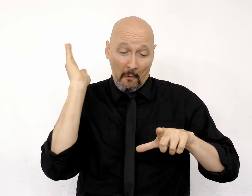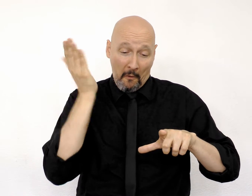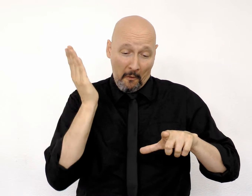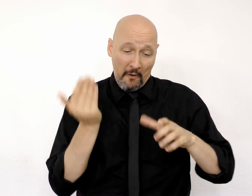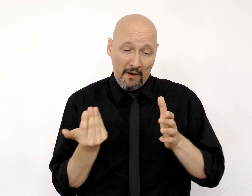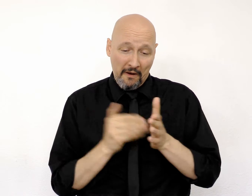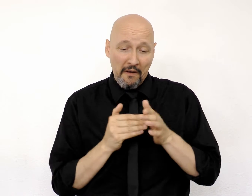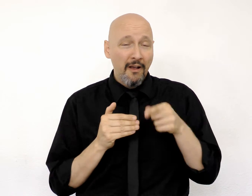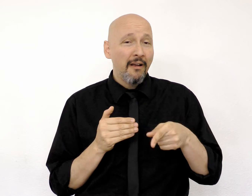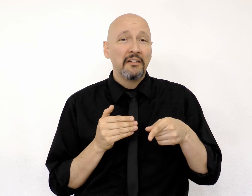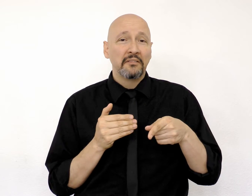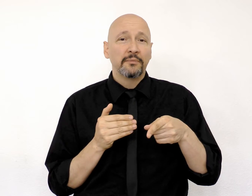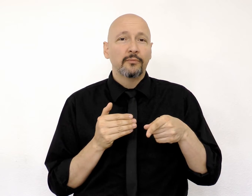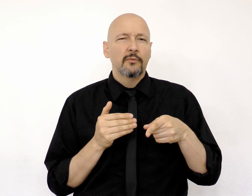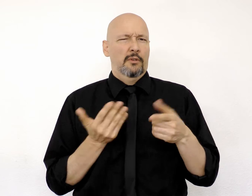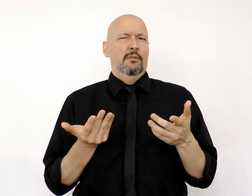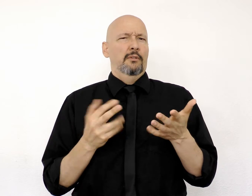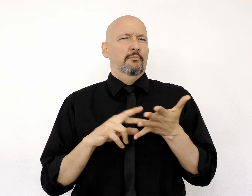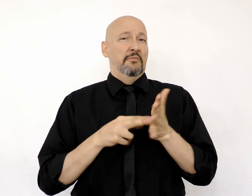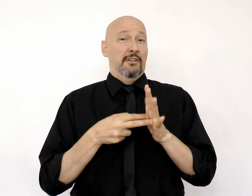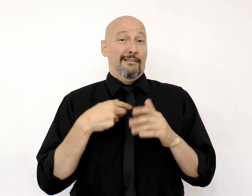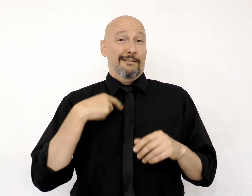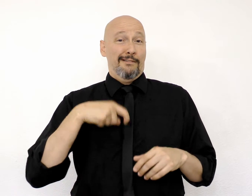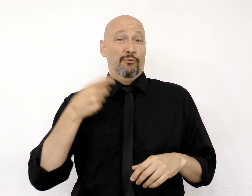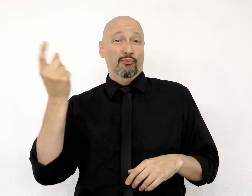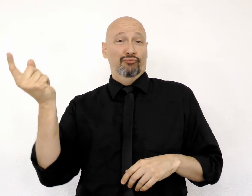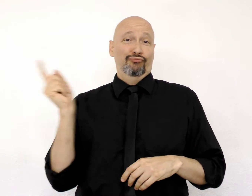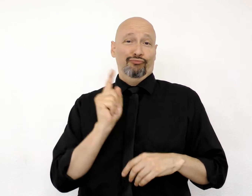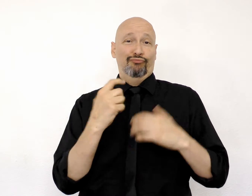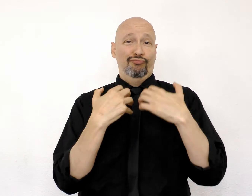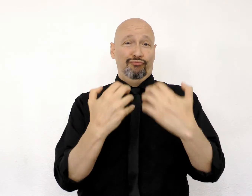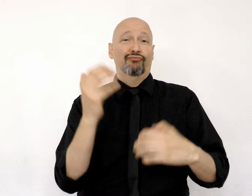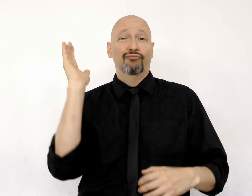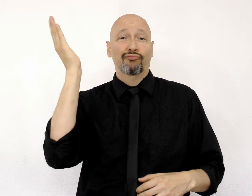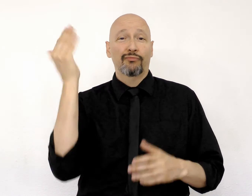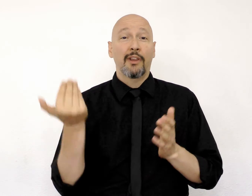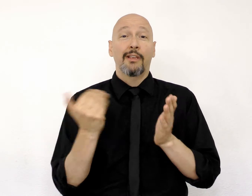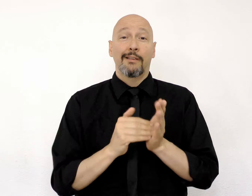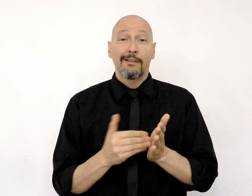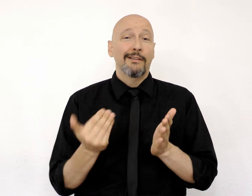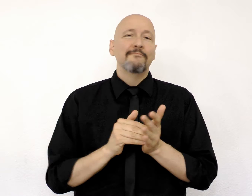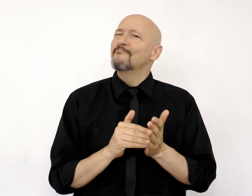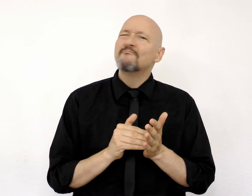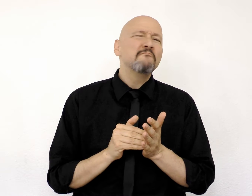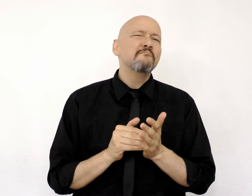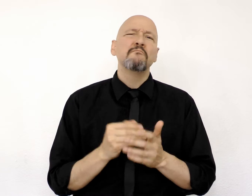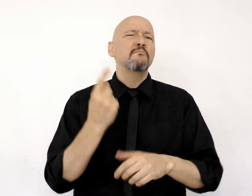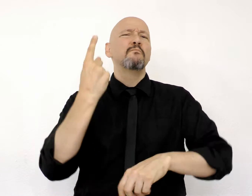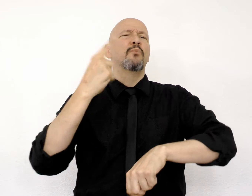Do I need to keep standing in front of an audience and recording that lecture? Nope!